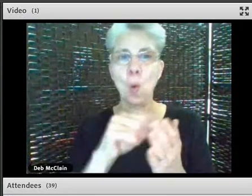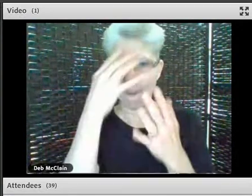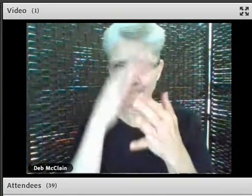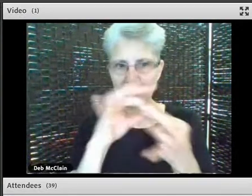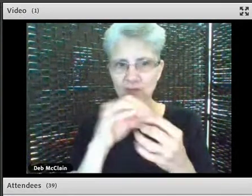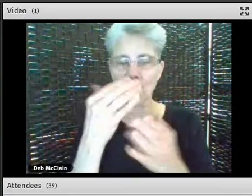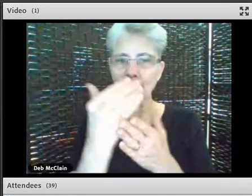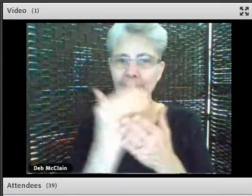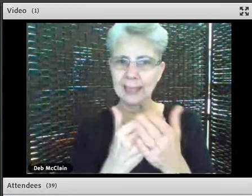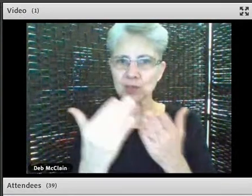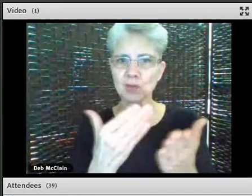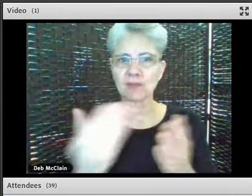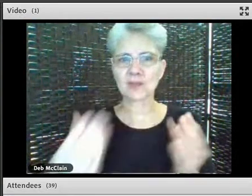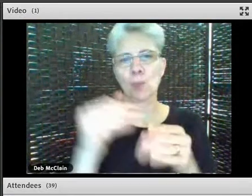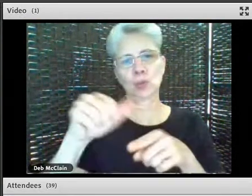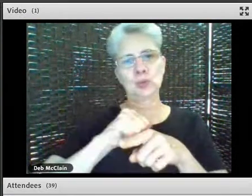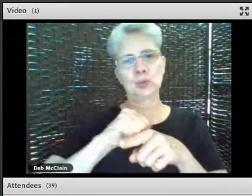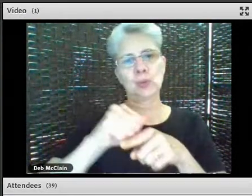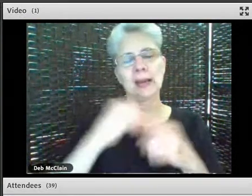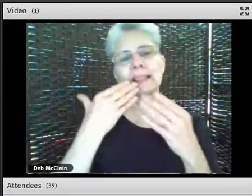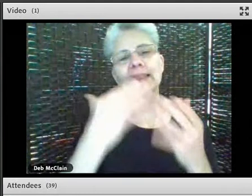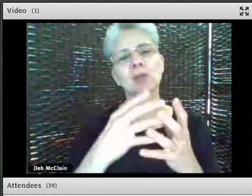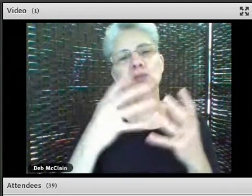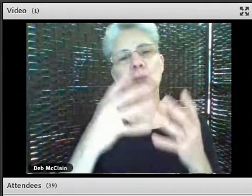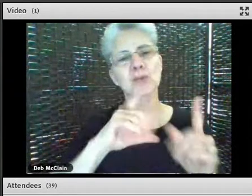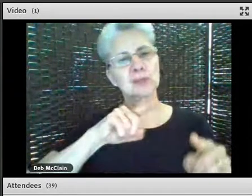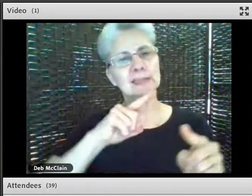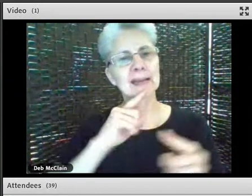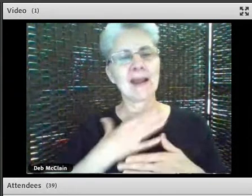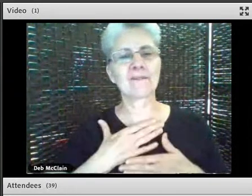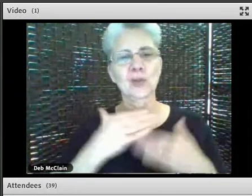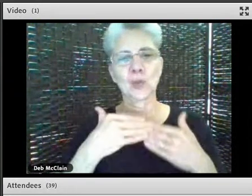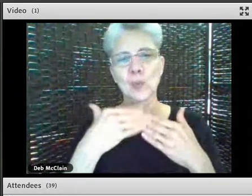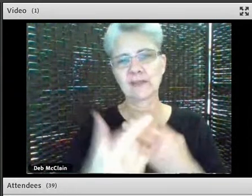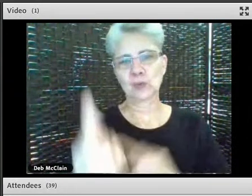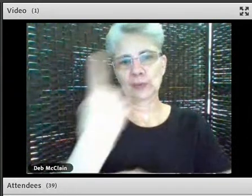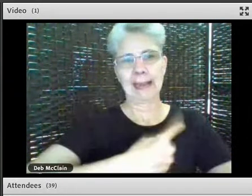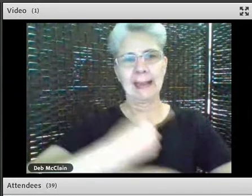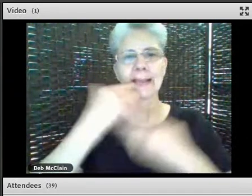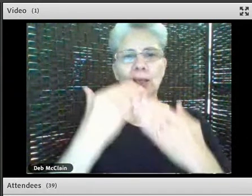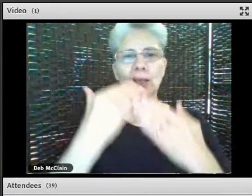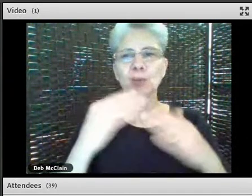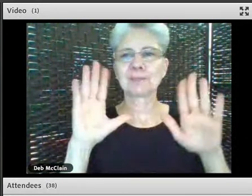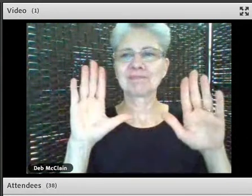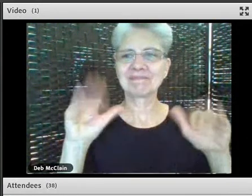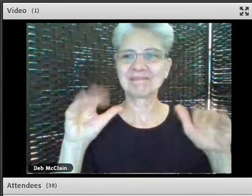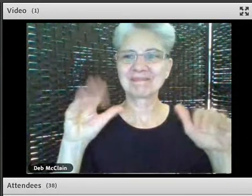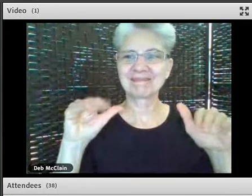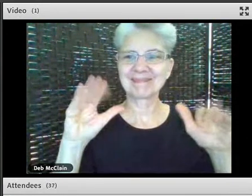from the LISTSERV for more training. Thank you for attending and have a terrific rest of your day.